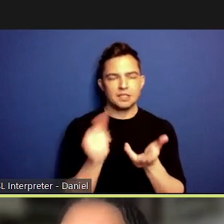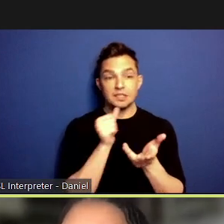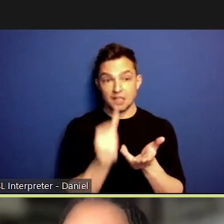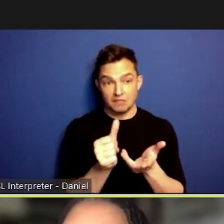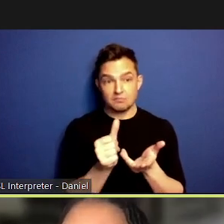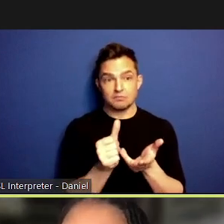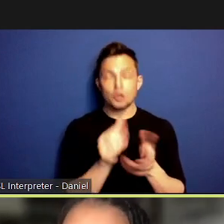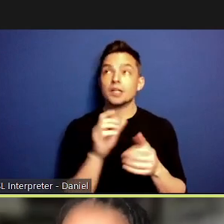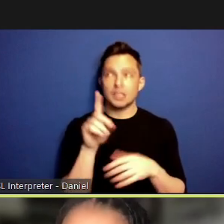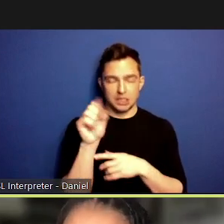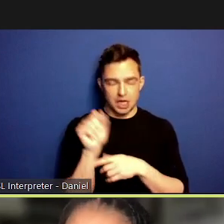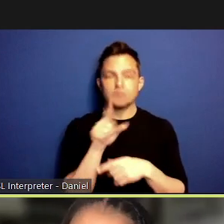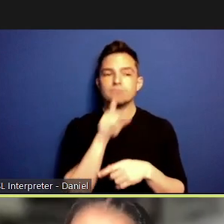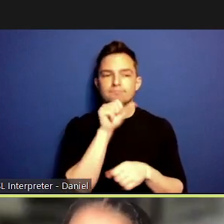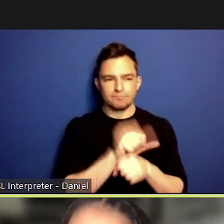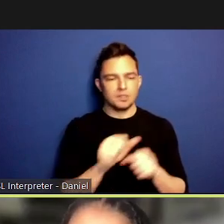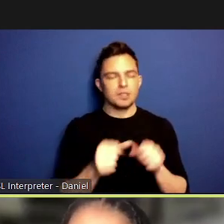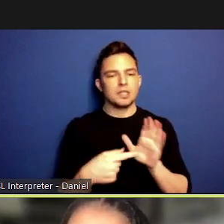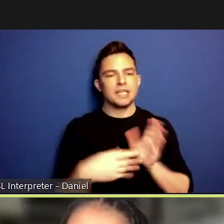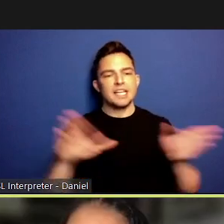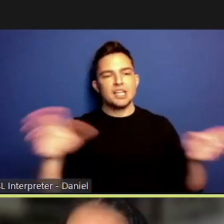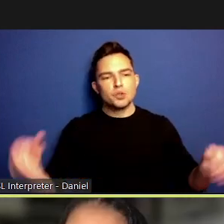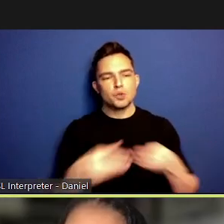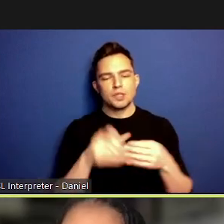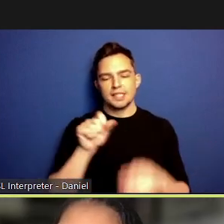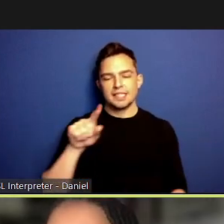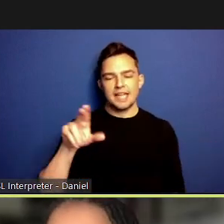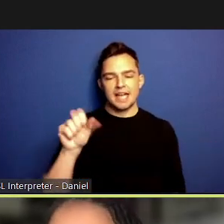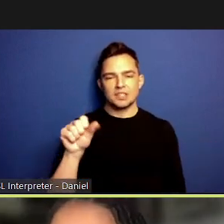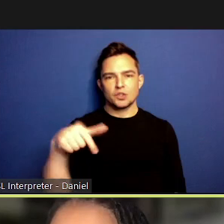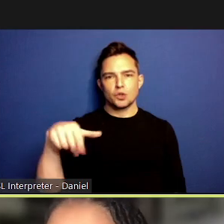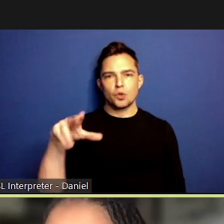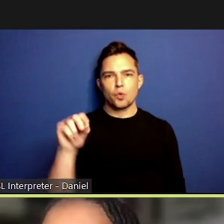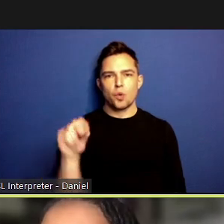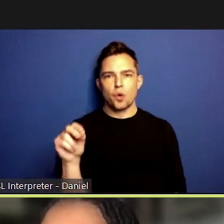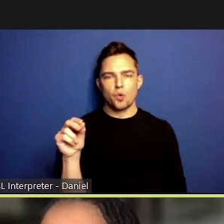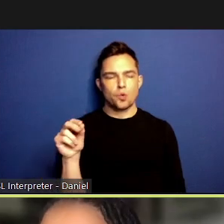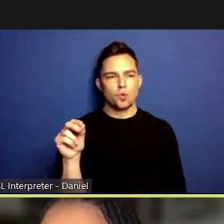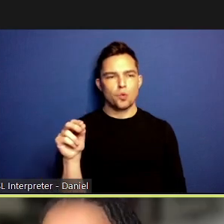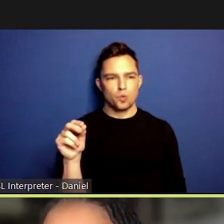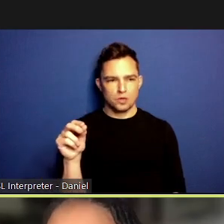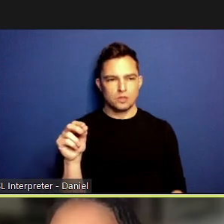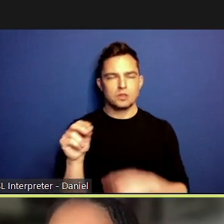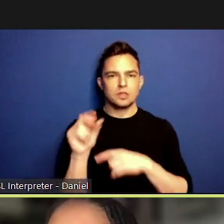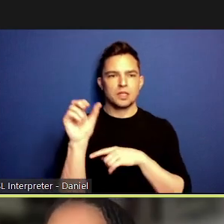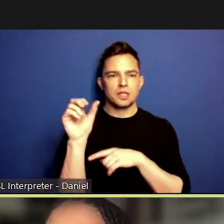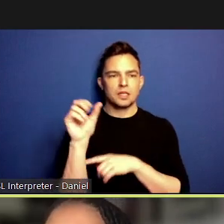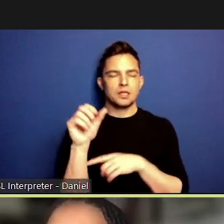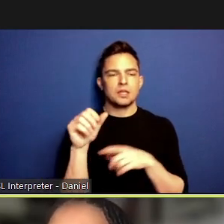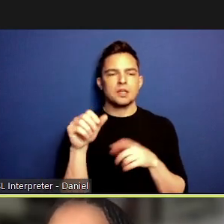the status quo. You know, what happens when a child does not fit neatly into the created